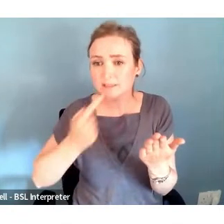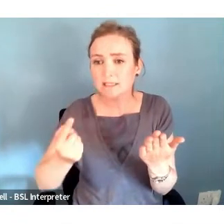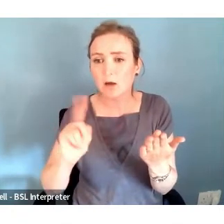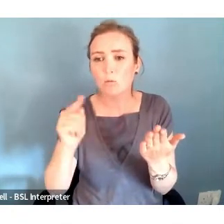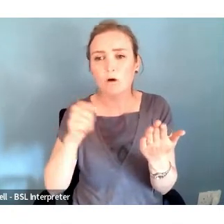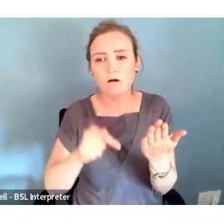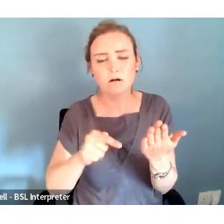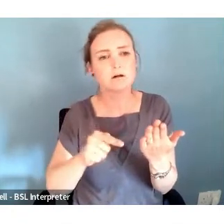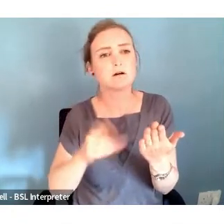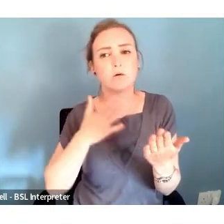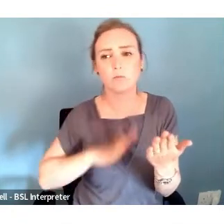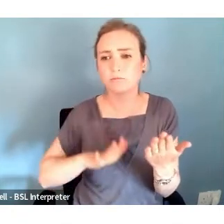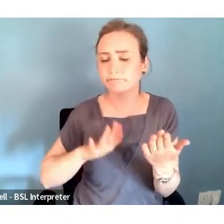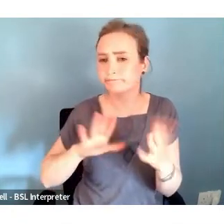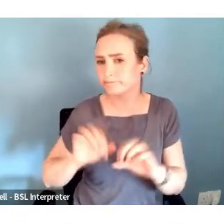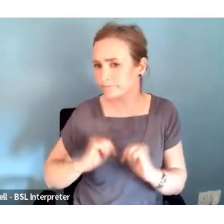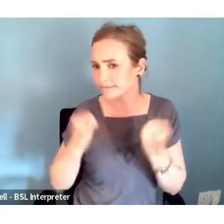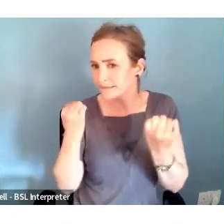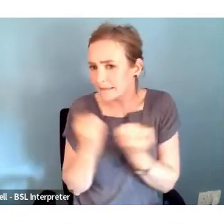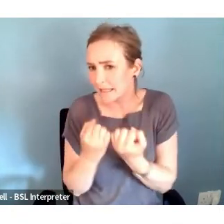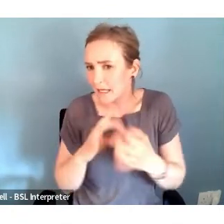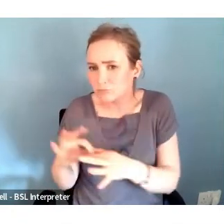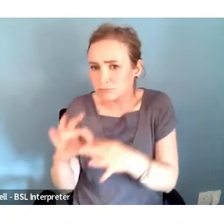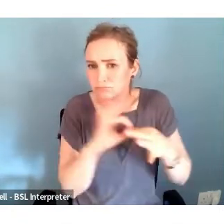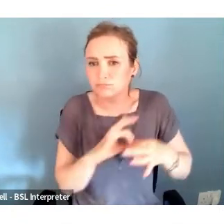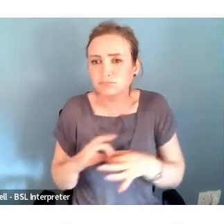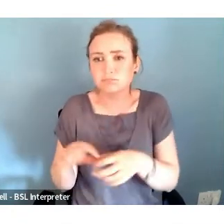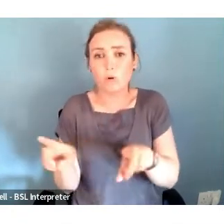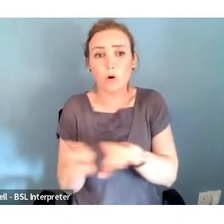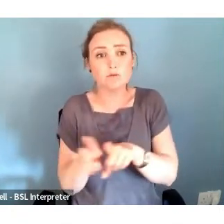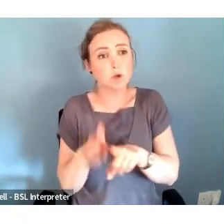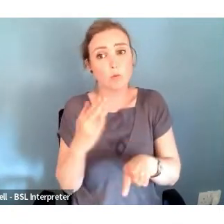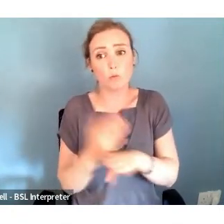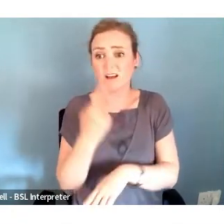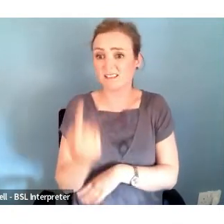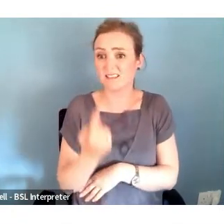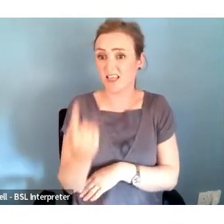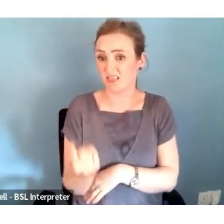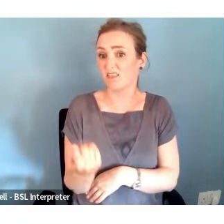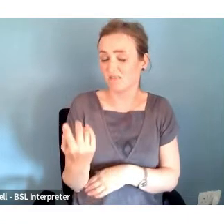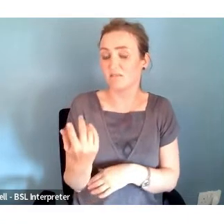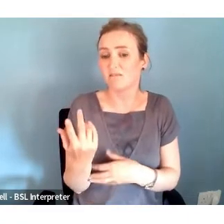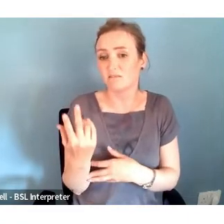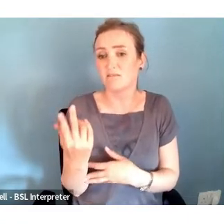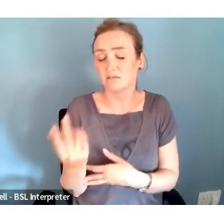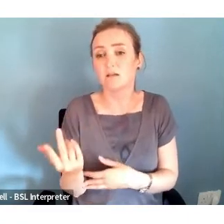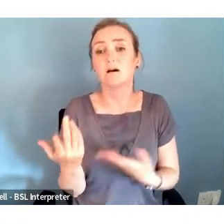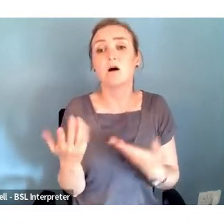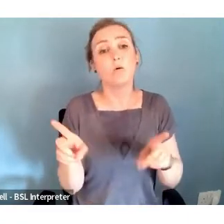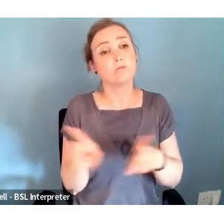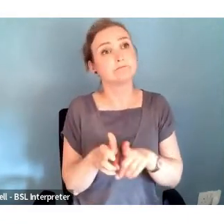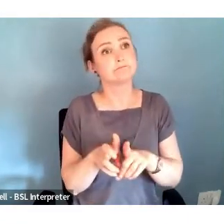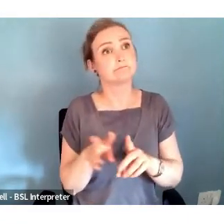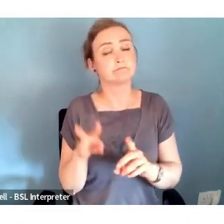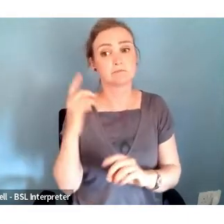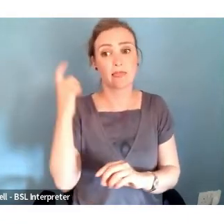good team player but also really good at working on your own and really good at creative thinking and we need you